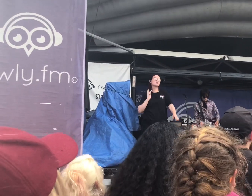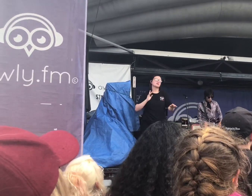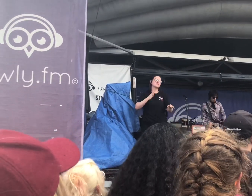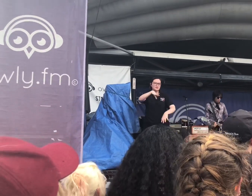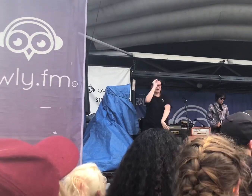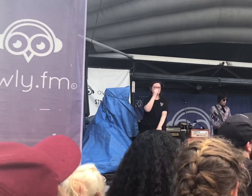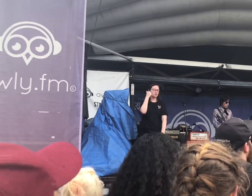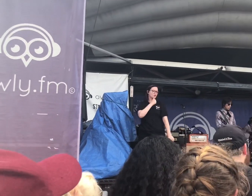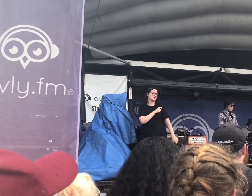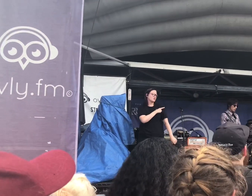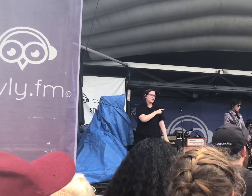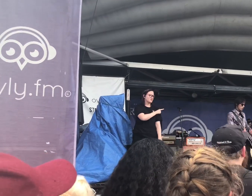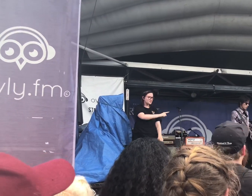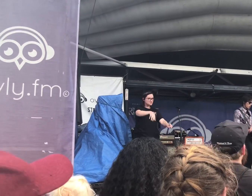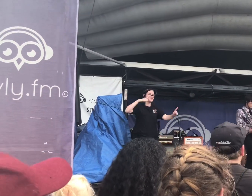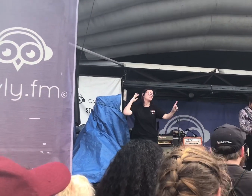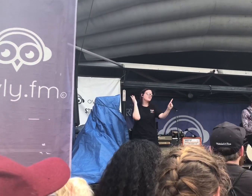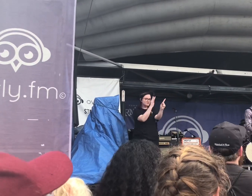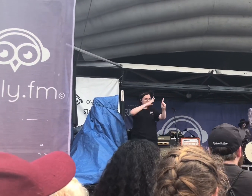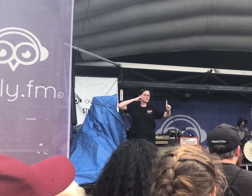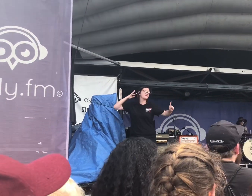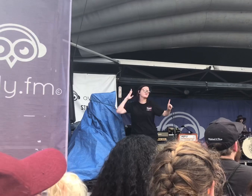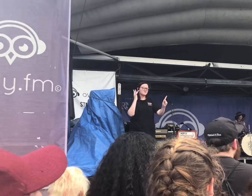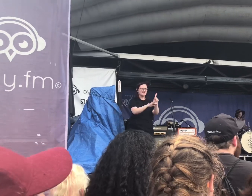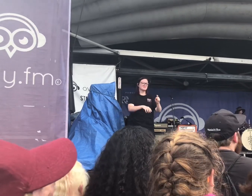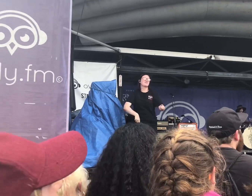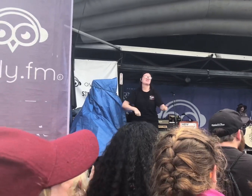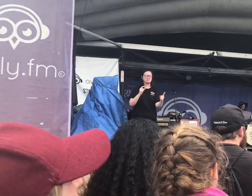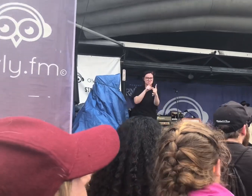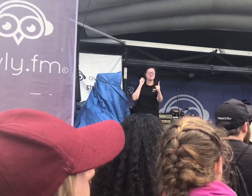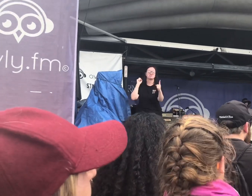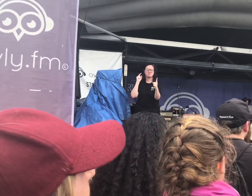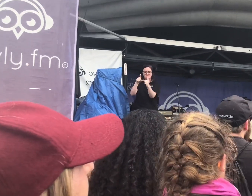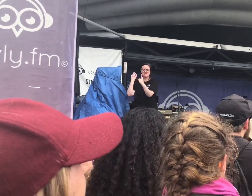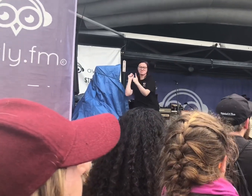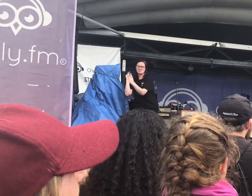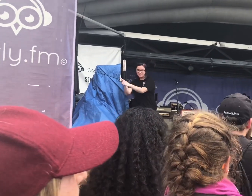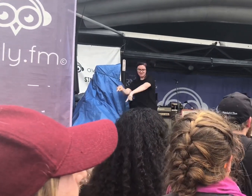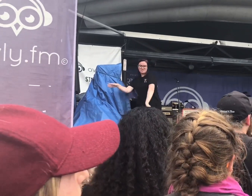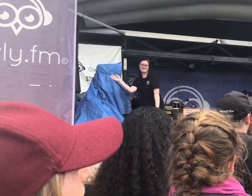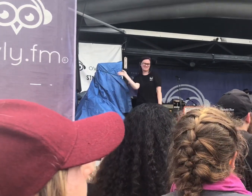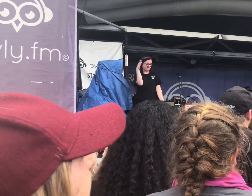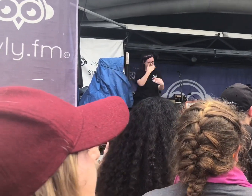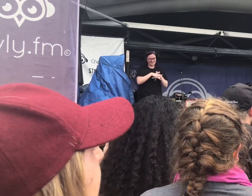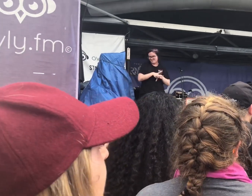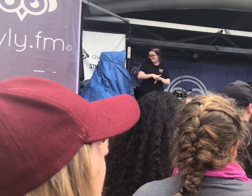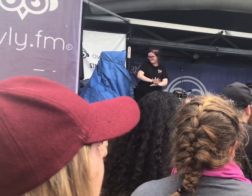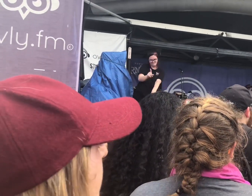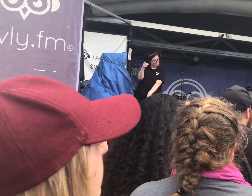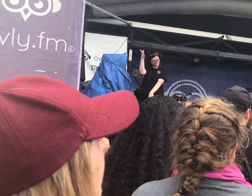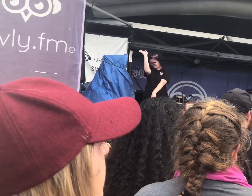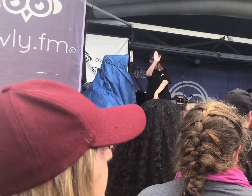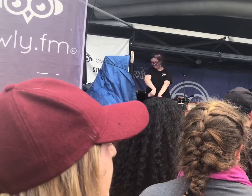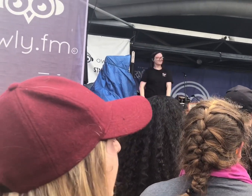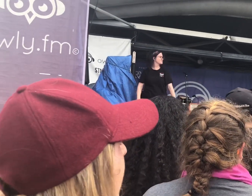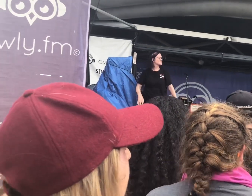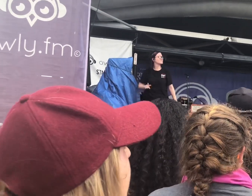The boys and girls in the clique The awful names that they stick You're never gonna fit in much, kid